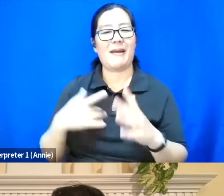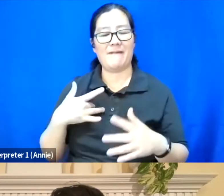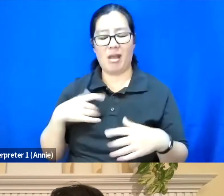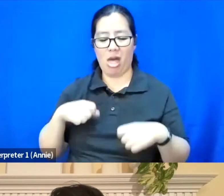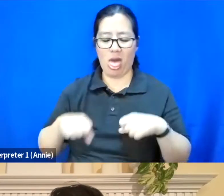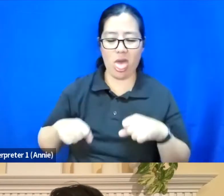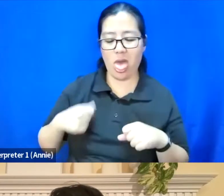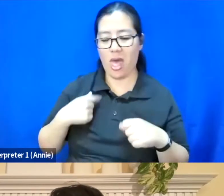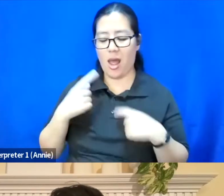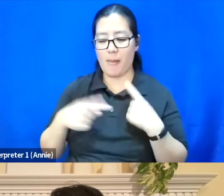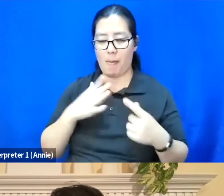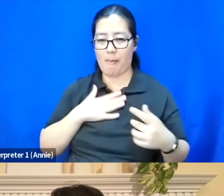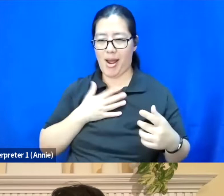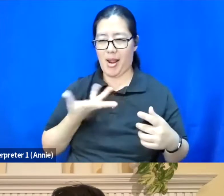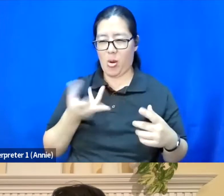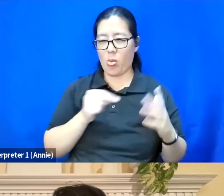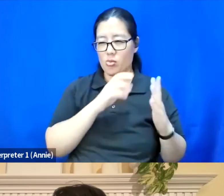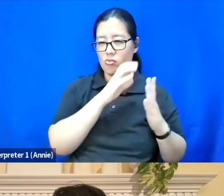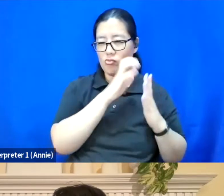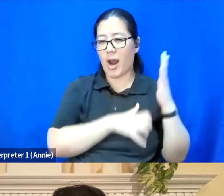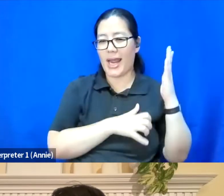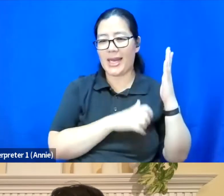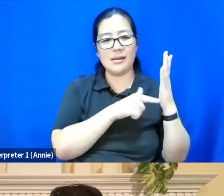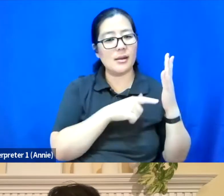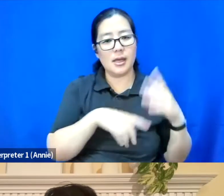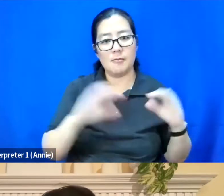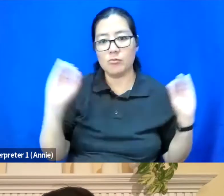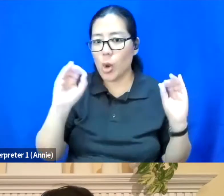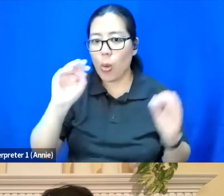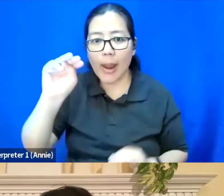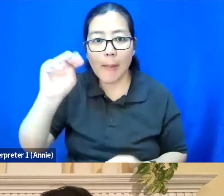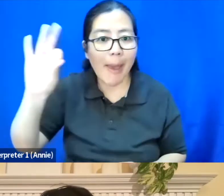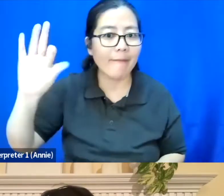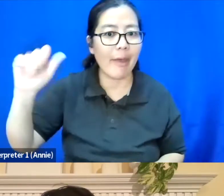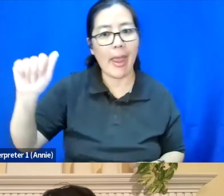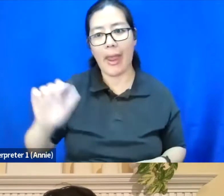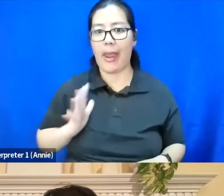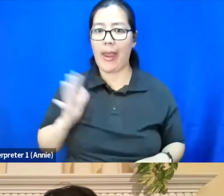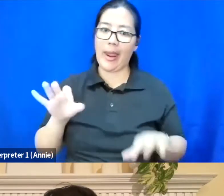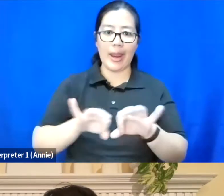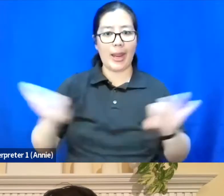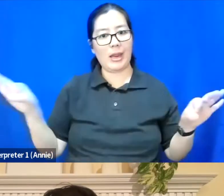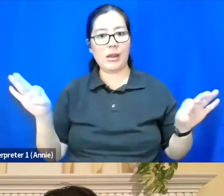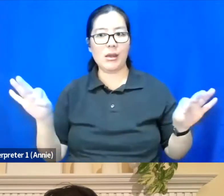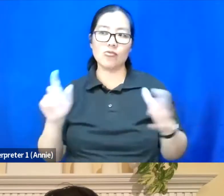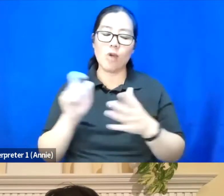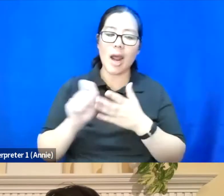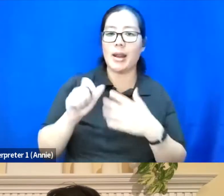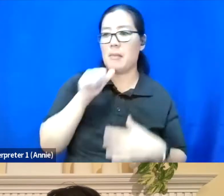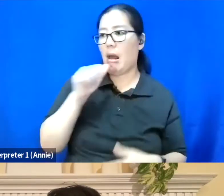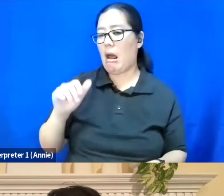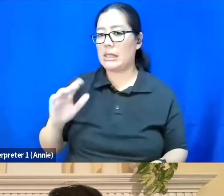of people have said that it sounds like a friend is -- is talking to them as they're reading my book.